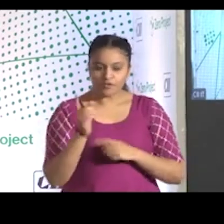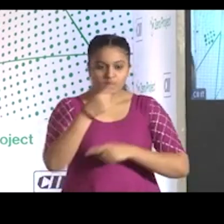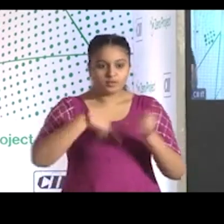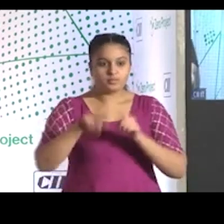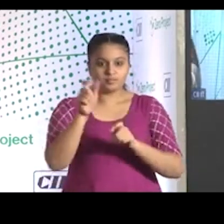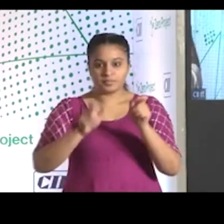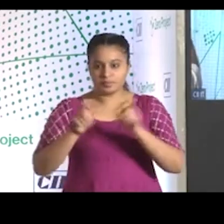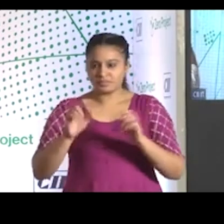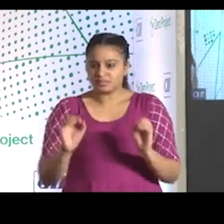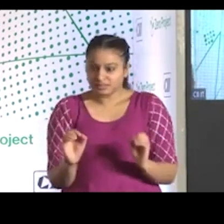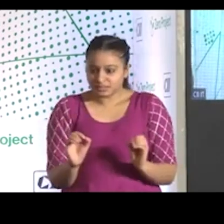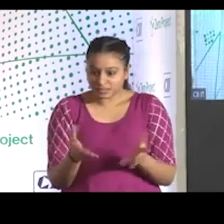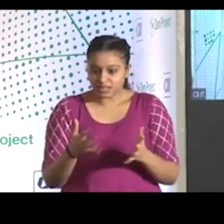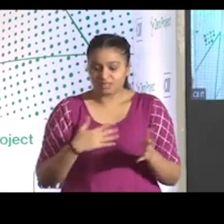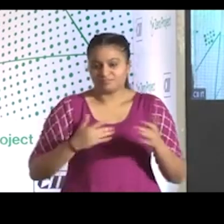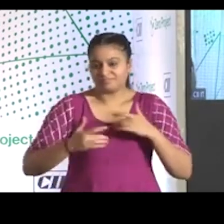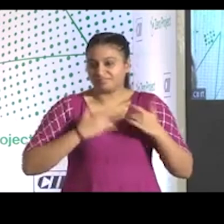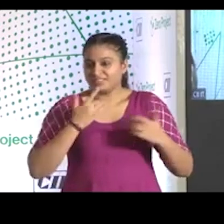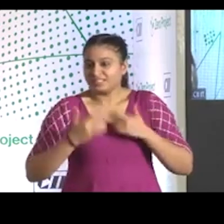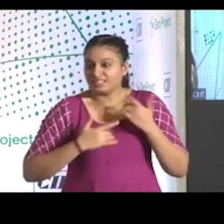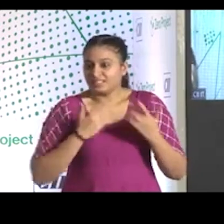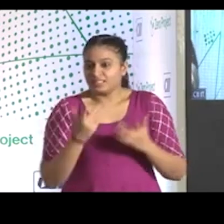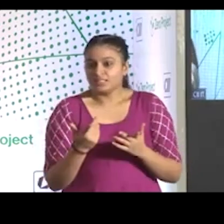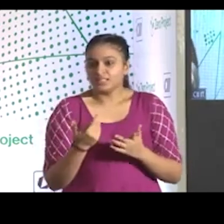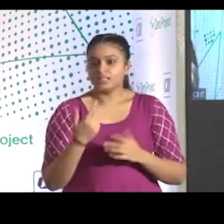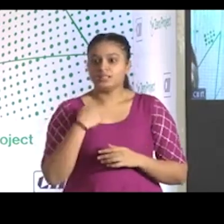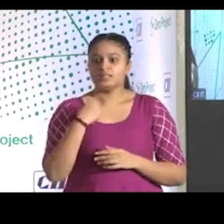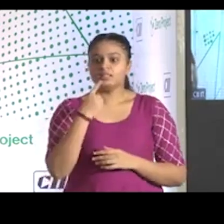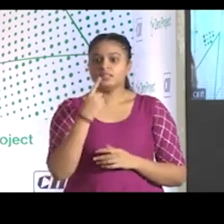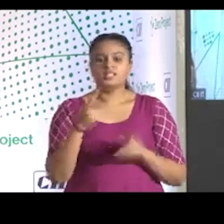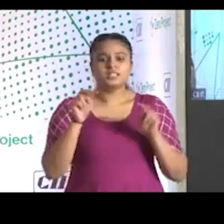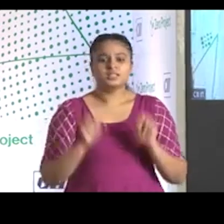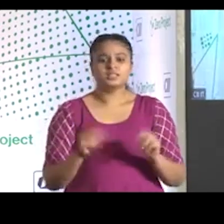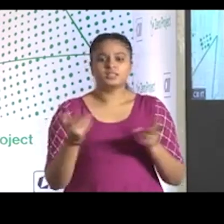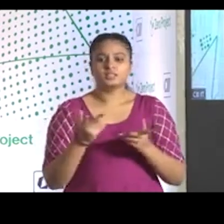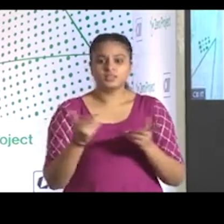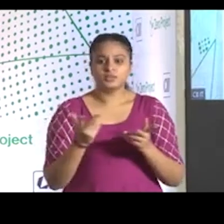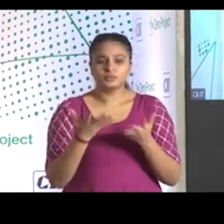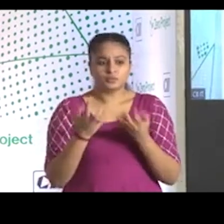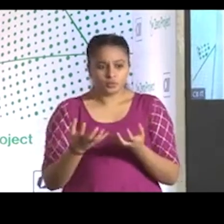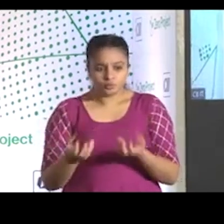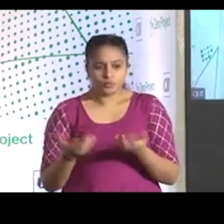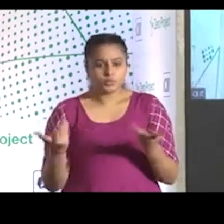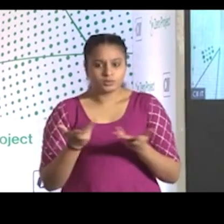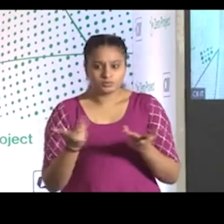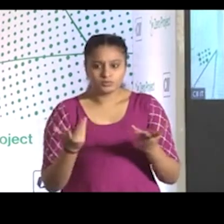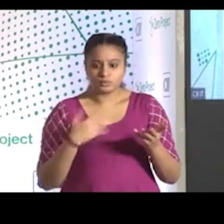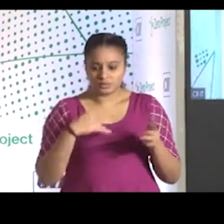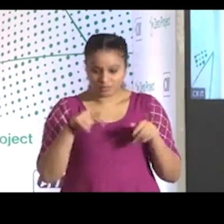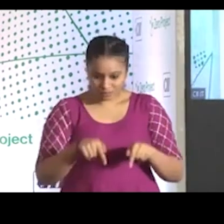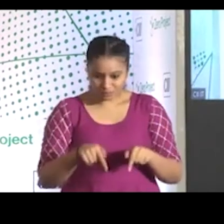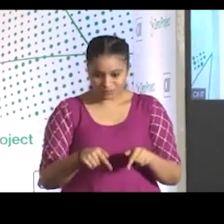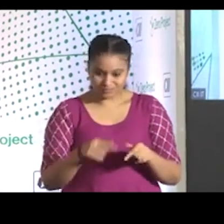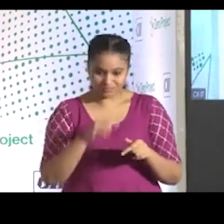with very interesting anecdotes and what needs to be done. More importantly for the sector.